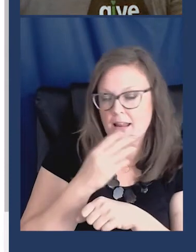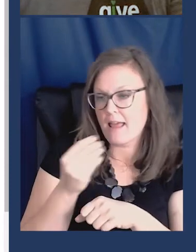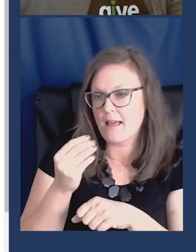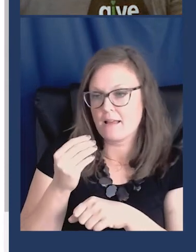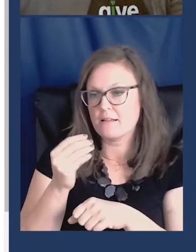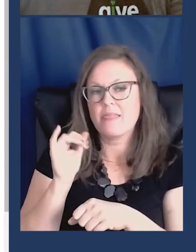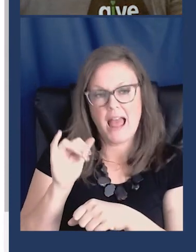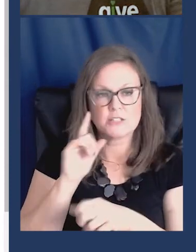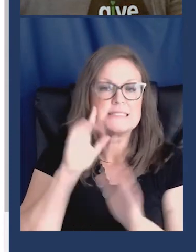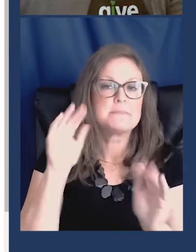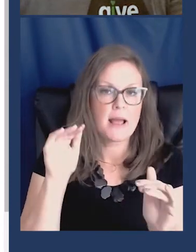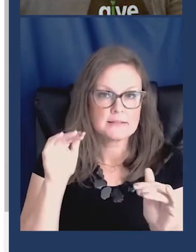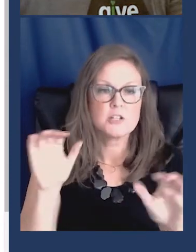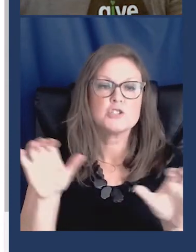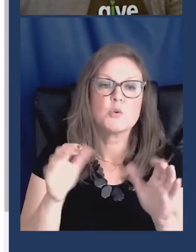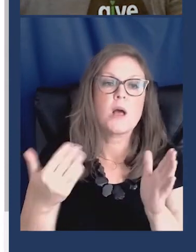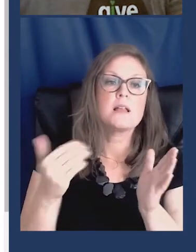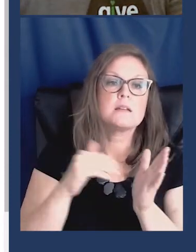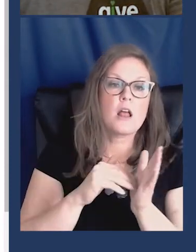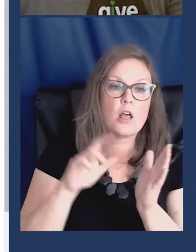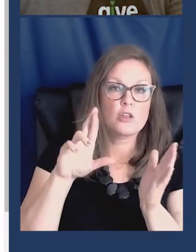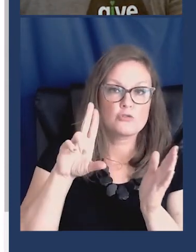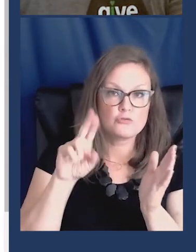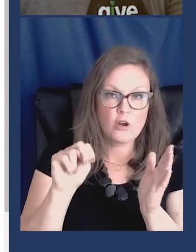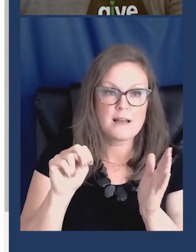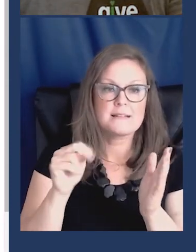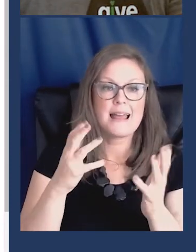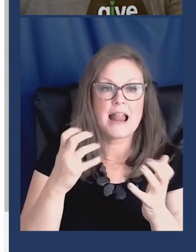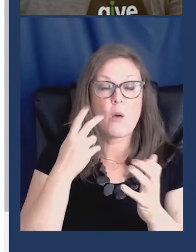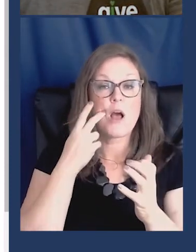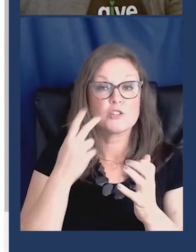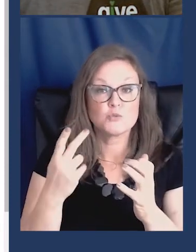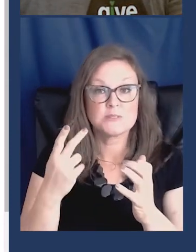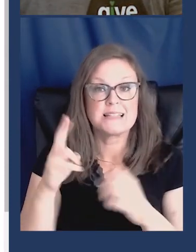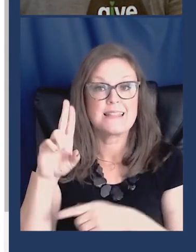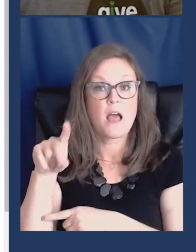and I want to find that leaderboard update to make sure we're updating the leaderboard correctly.